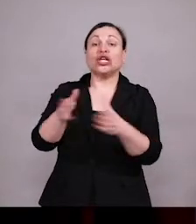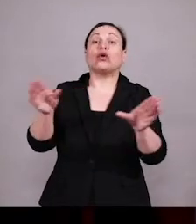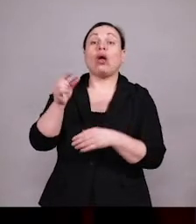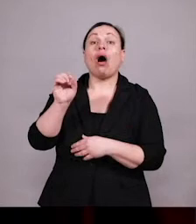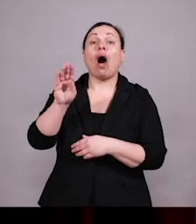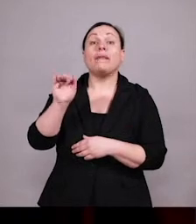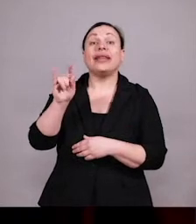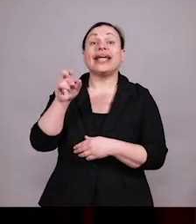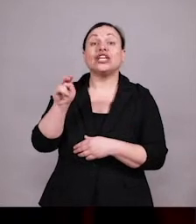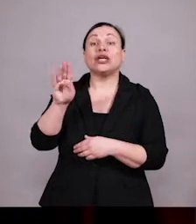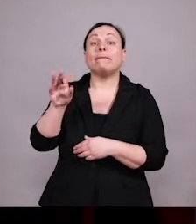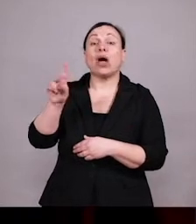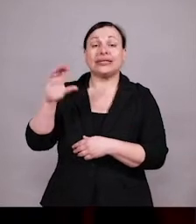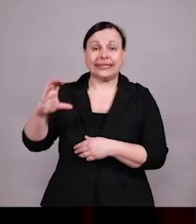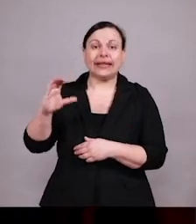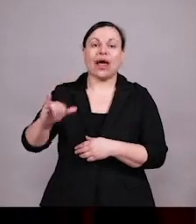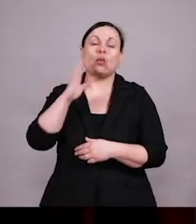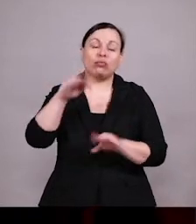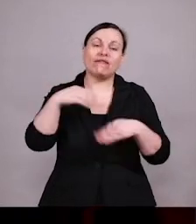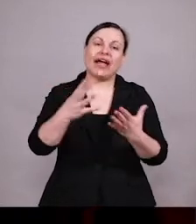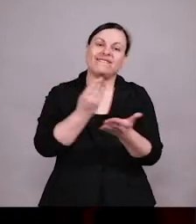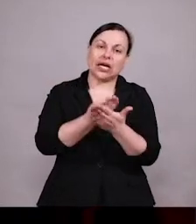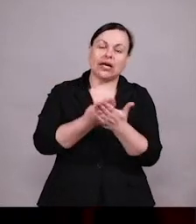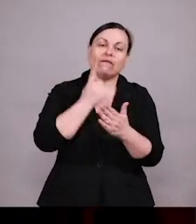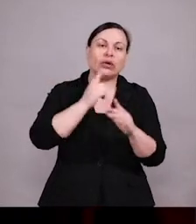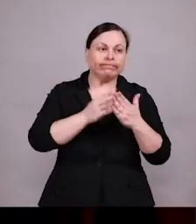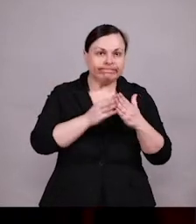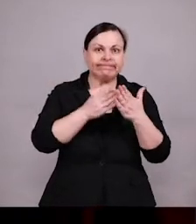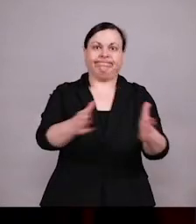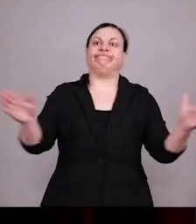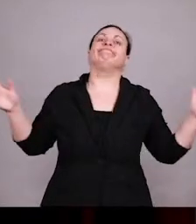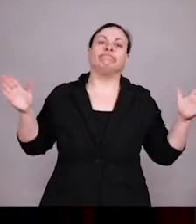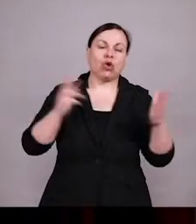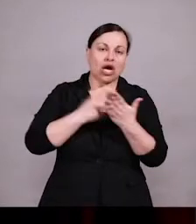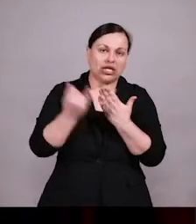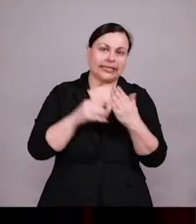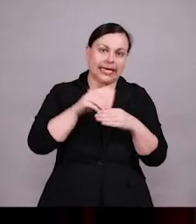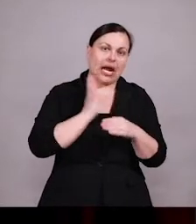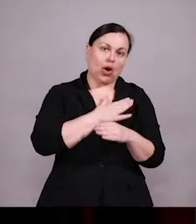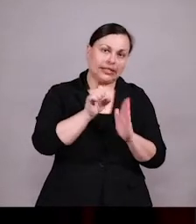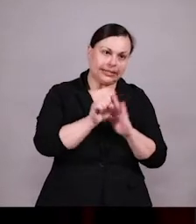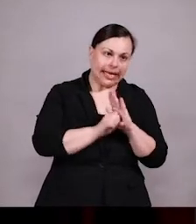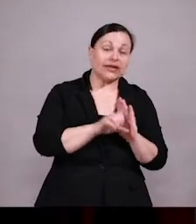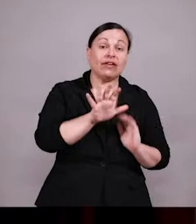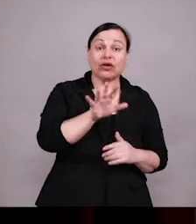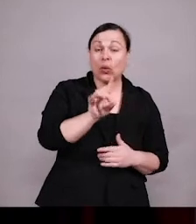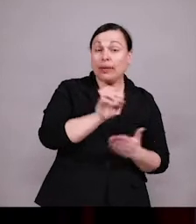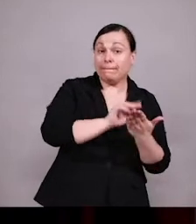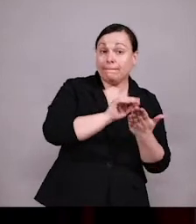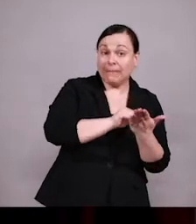funding for more than 60 projects across our state, including 51 million for 13 projects